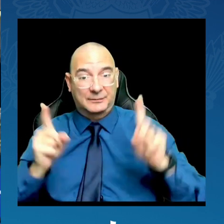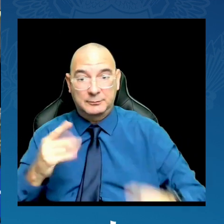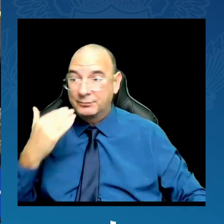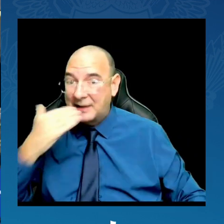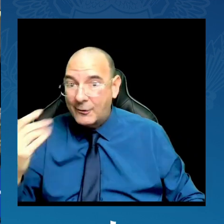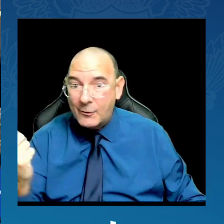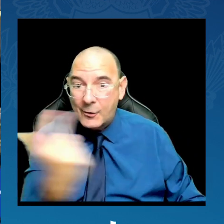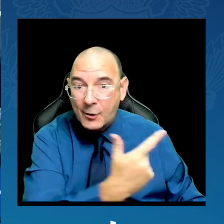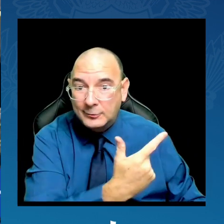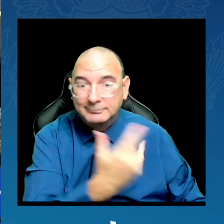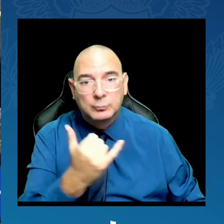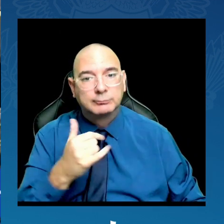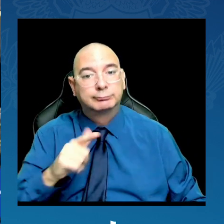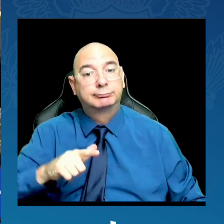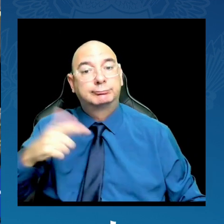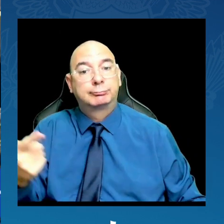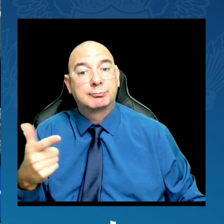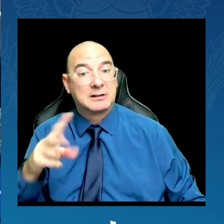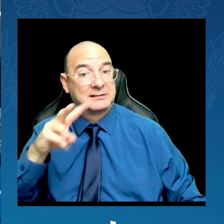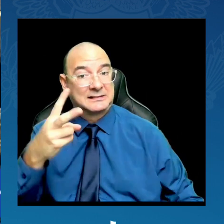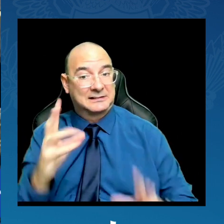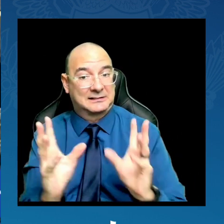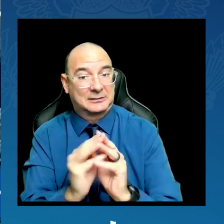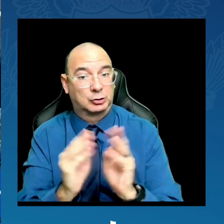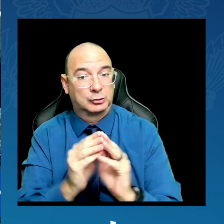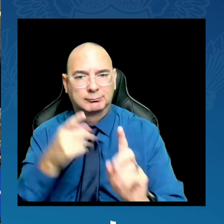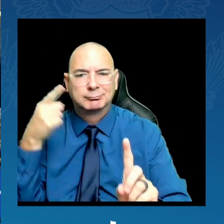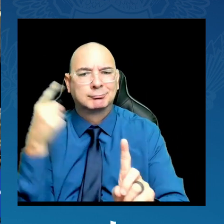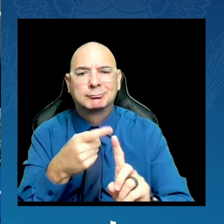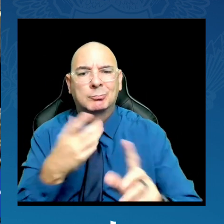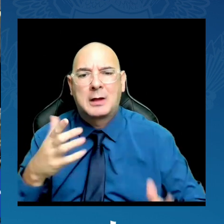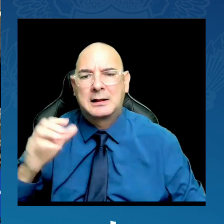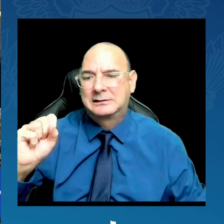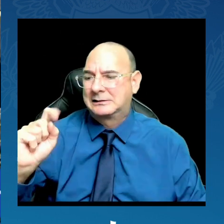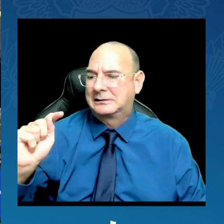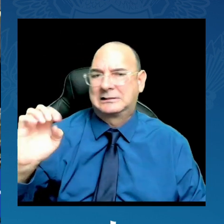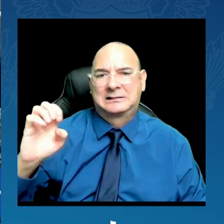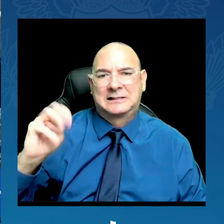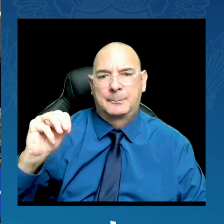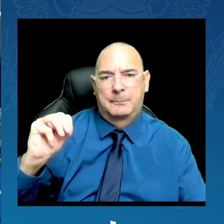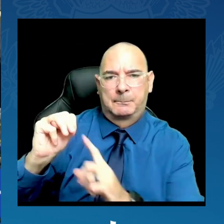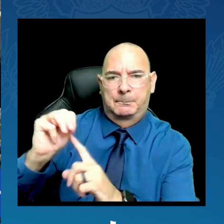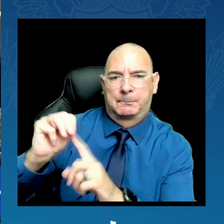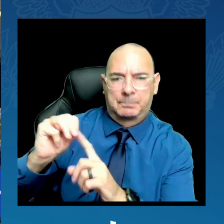which is on STEM and the workforce. And I welcome the panelists for the next session on STEM